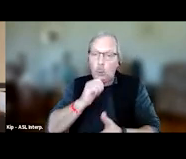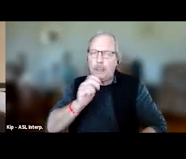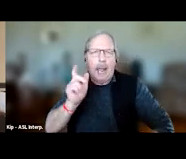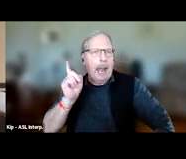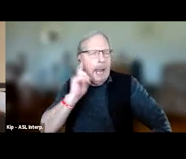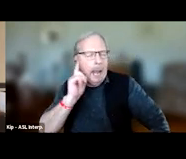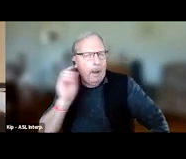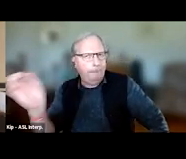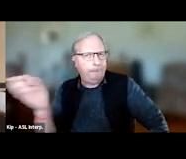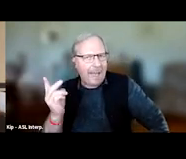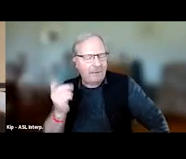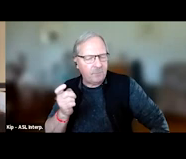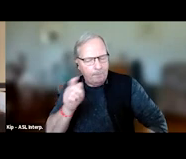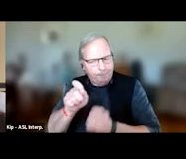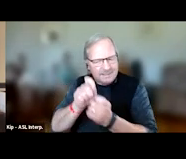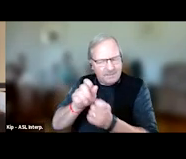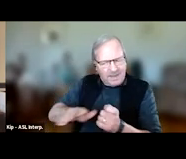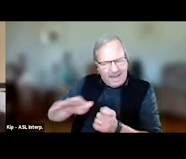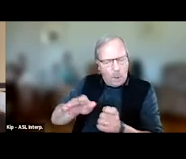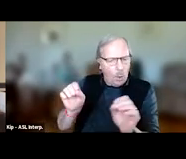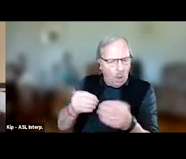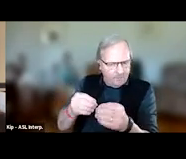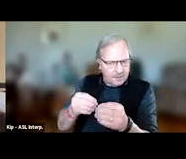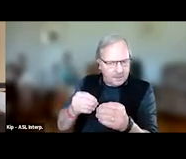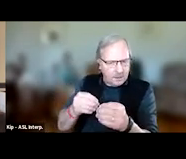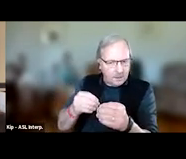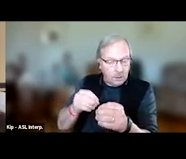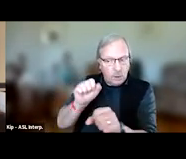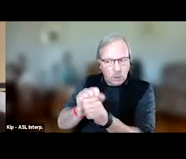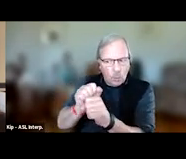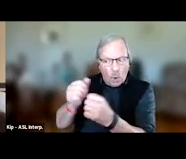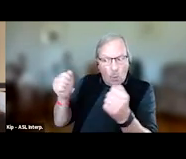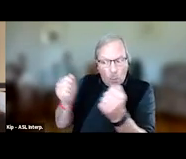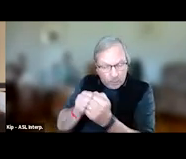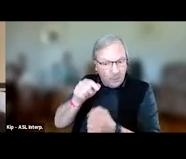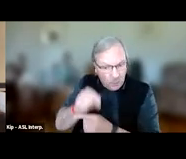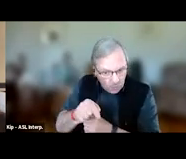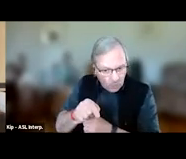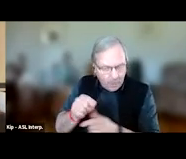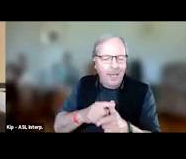from particular areas or offices to work with you, then that's where we step in to make sure